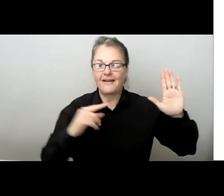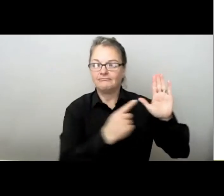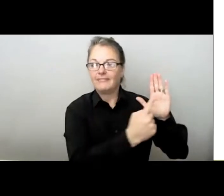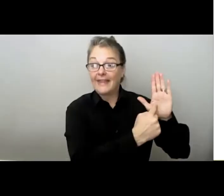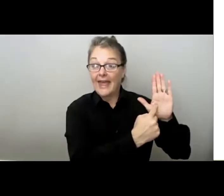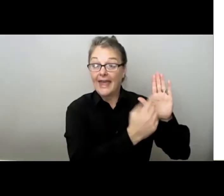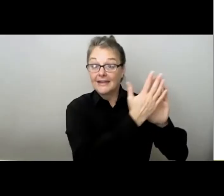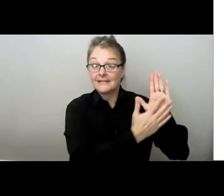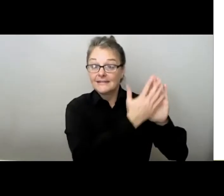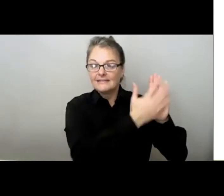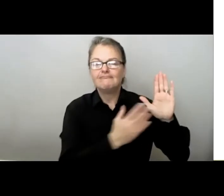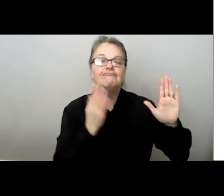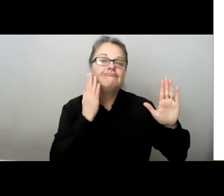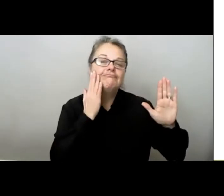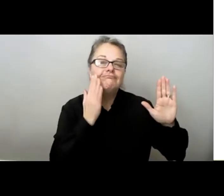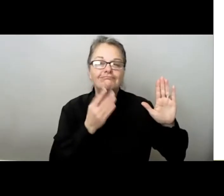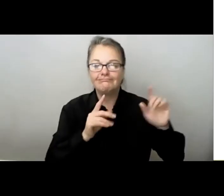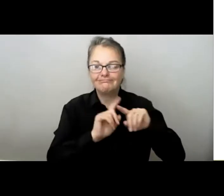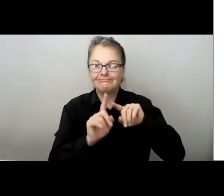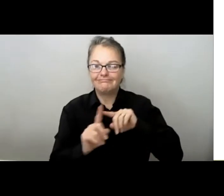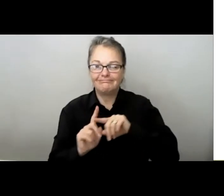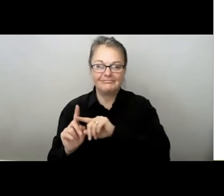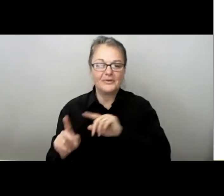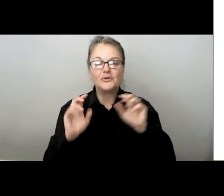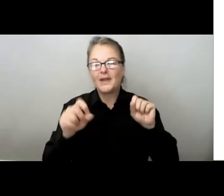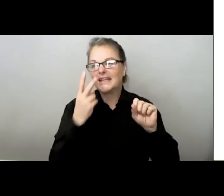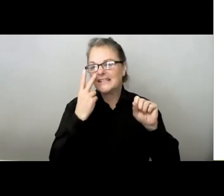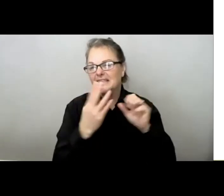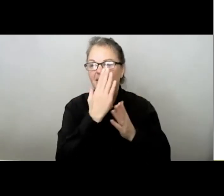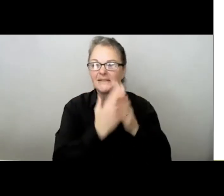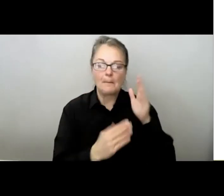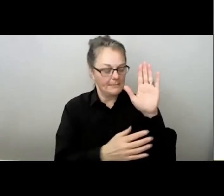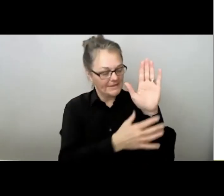AND YOU CAN SEE SOME OF THE SLEEVES AND SO THEY'RE INDICATING THAT THEY'RE PUTTING THEIR HANDS UP.